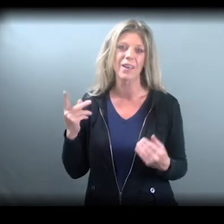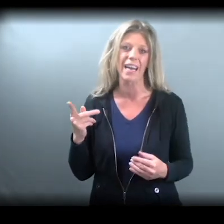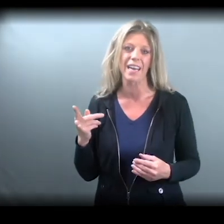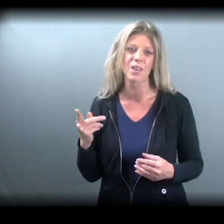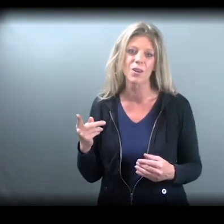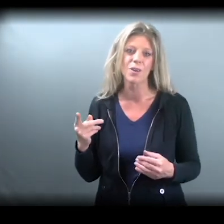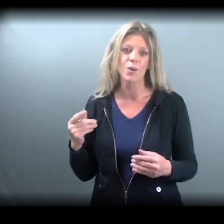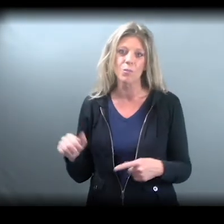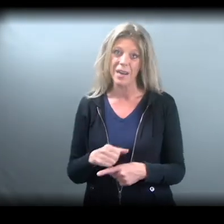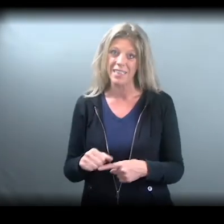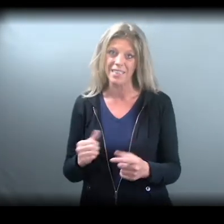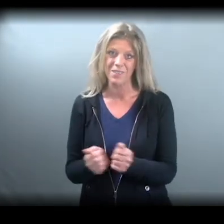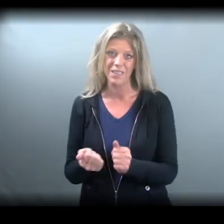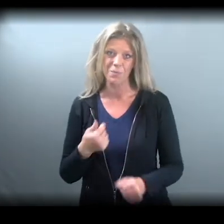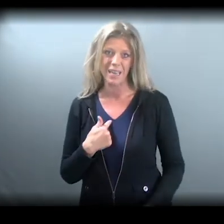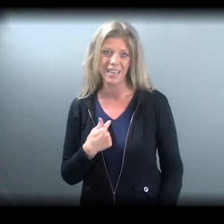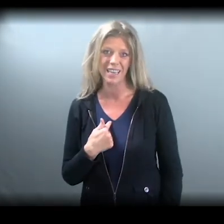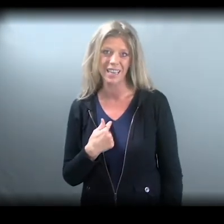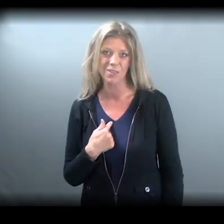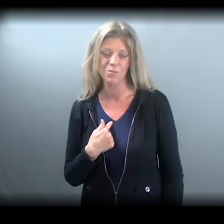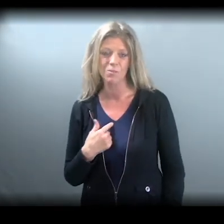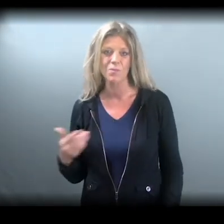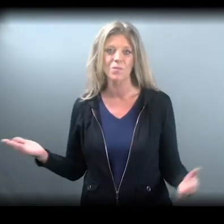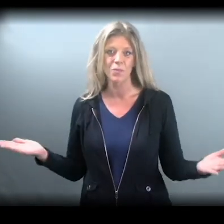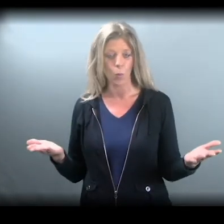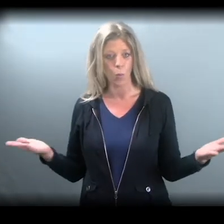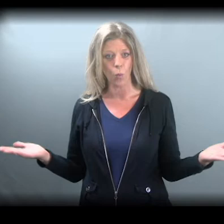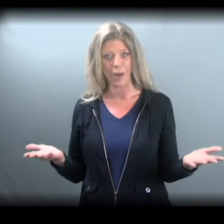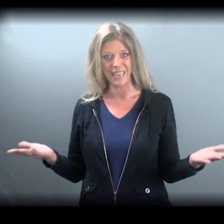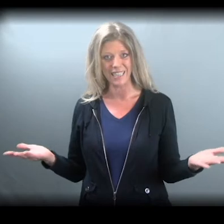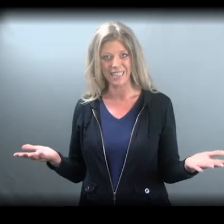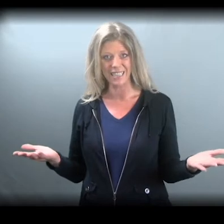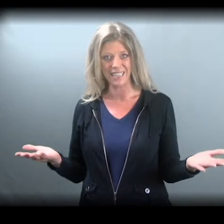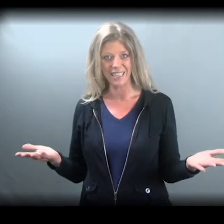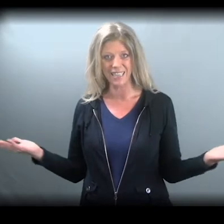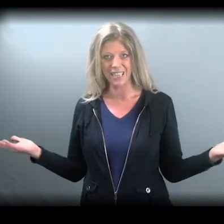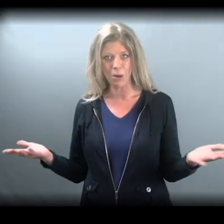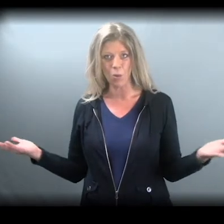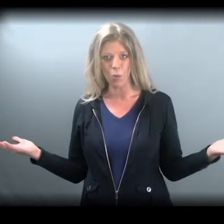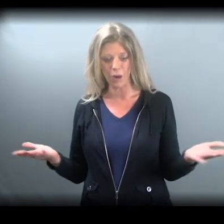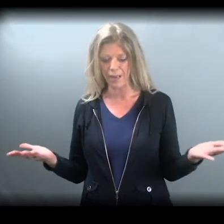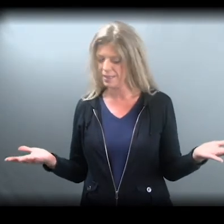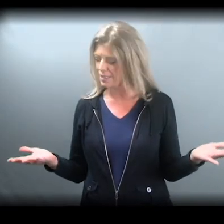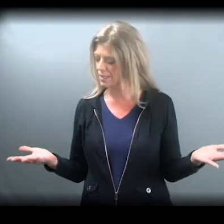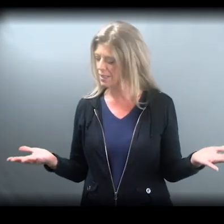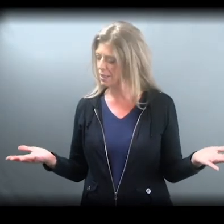OK. Practice with me. WHAT